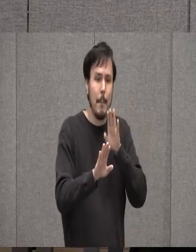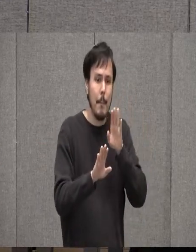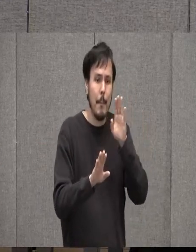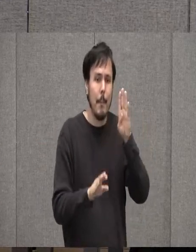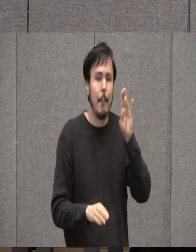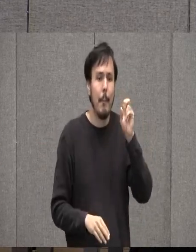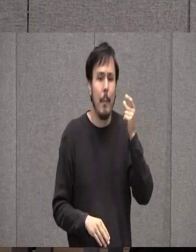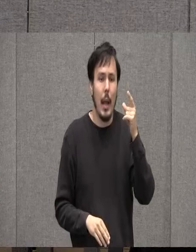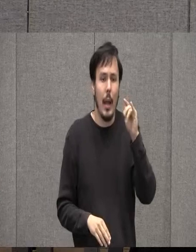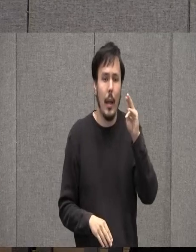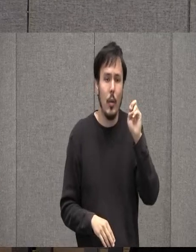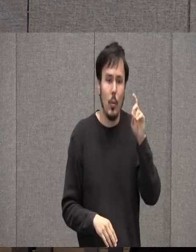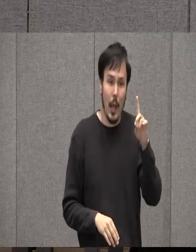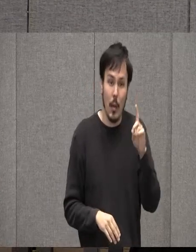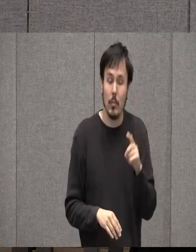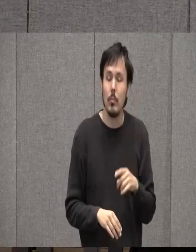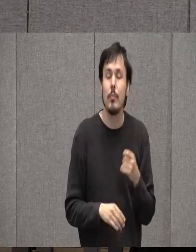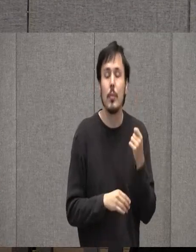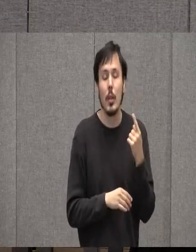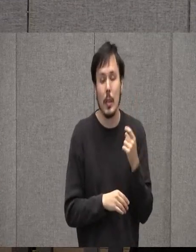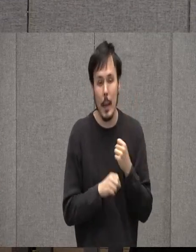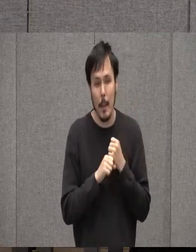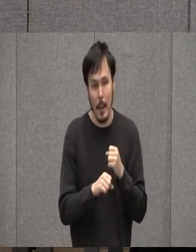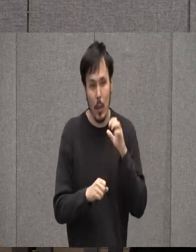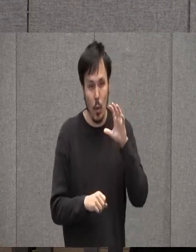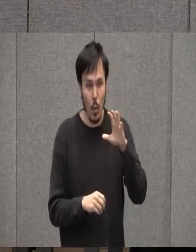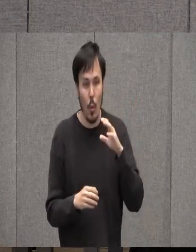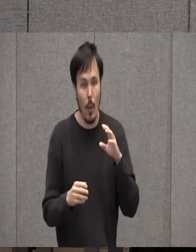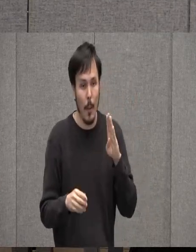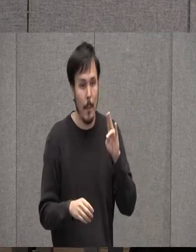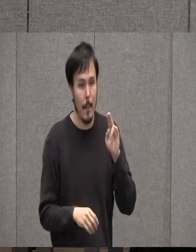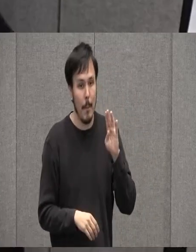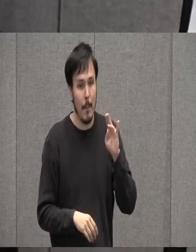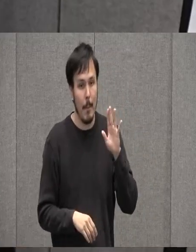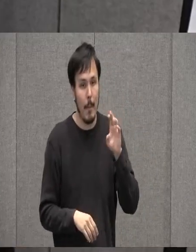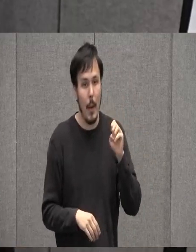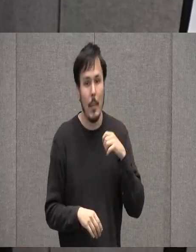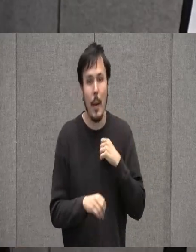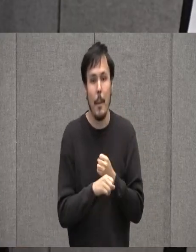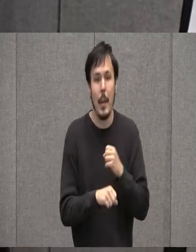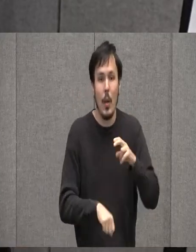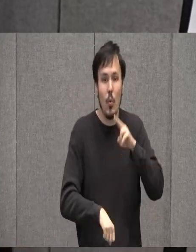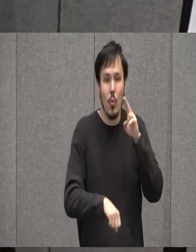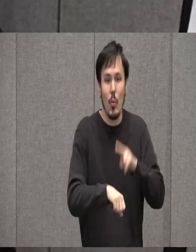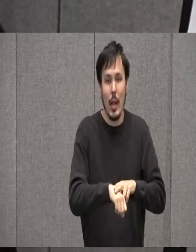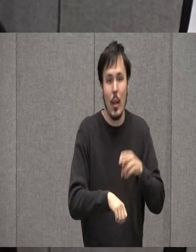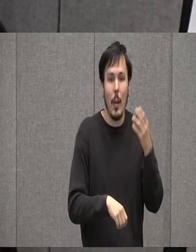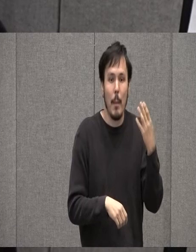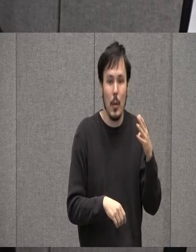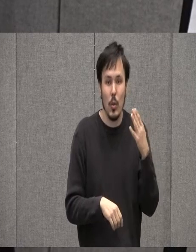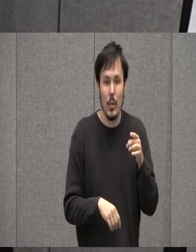So to make your bubble solution, I made regular and blue. They're in these chili containers